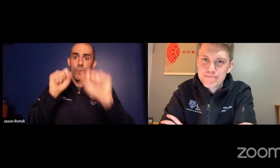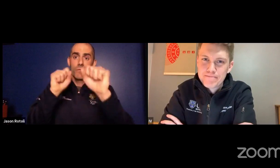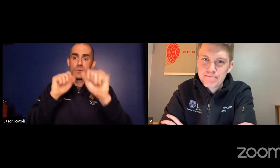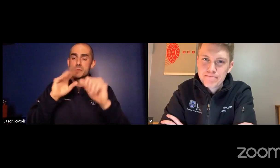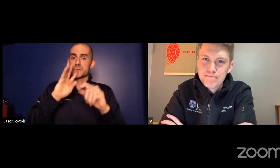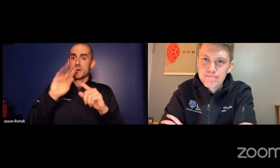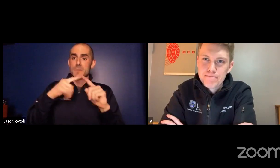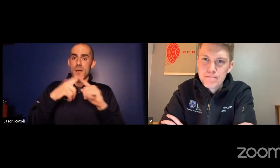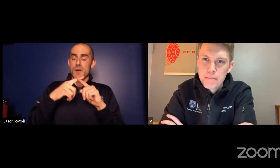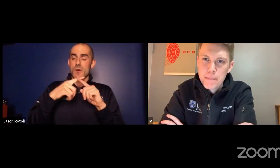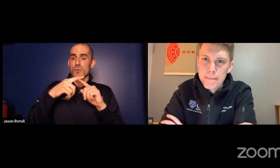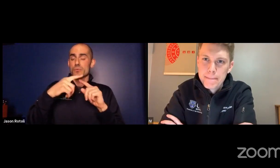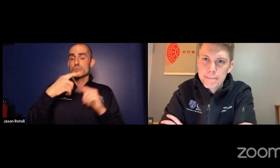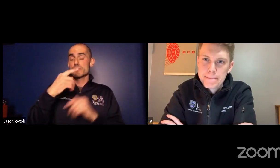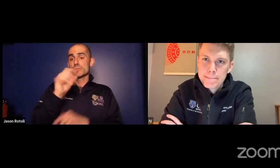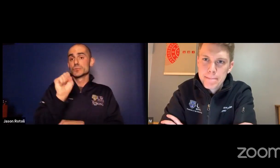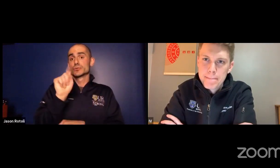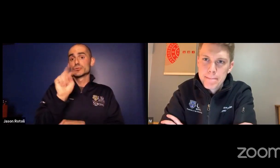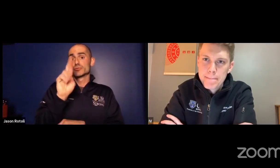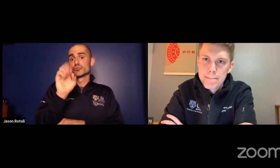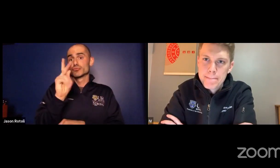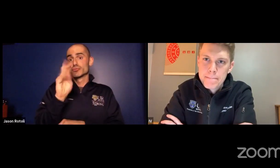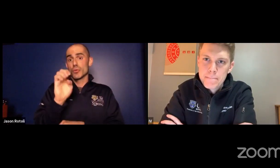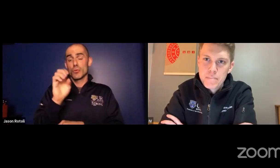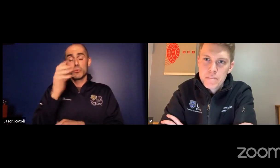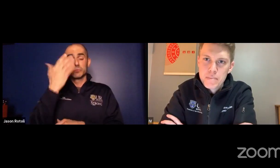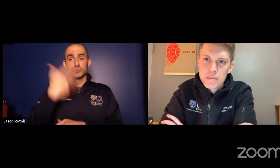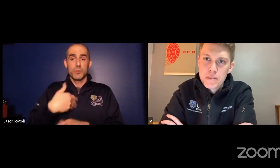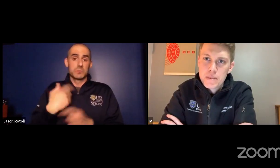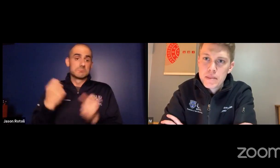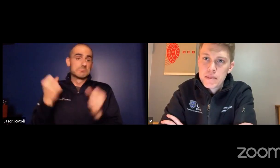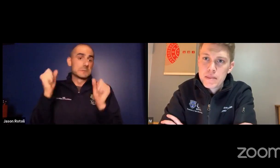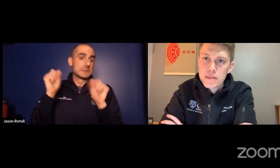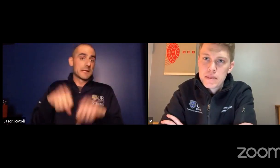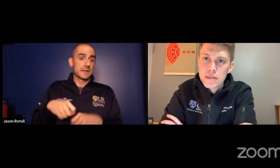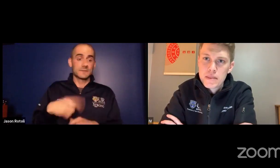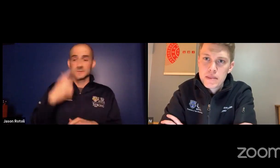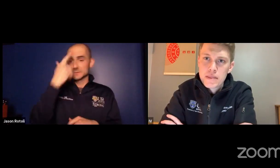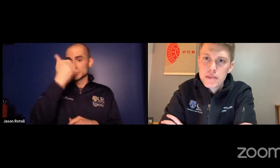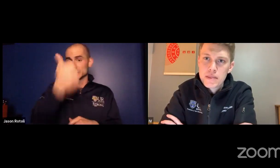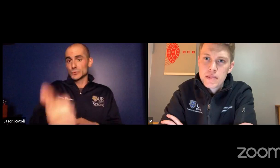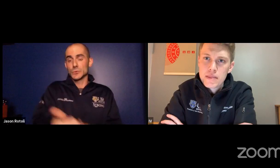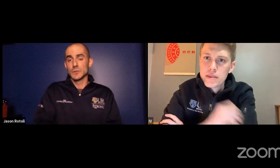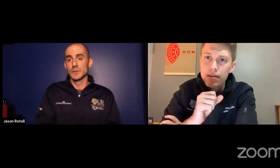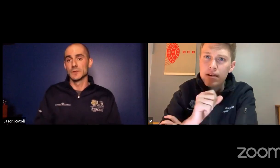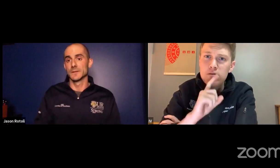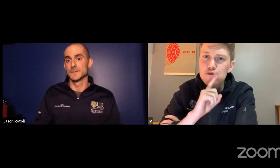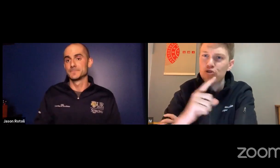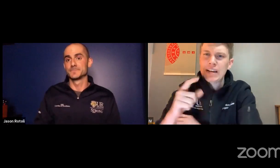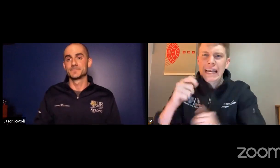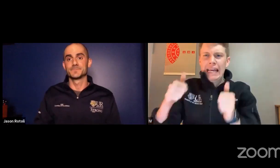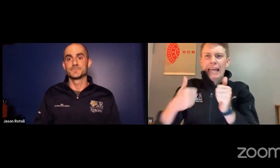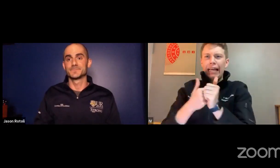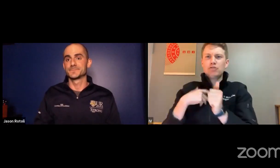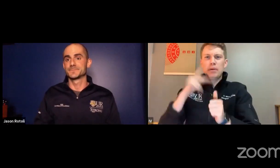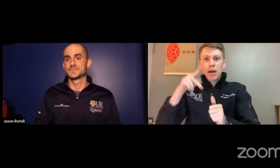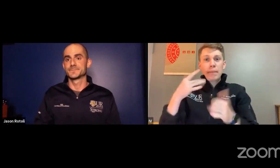Ah... looks like my co-speaker has made it in! Hello, nice to see you, comrade. I'm so glad my friend has made it back!